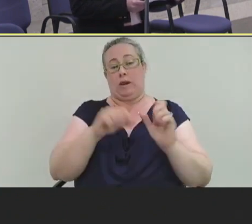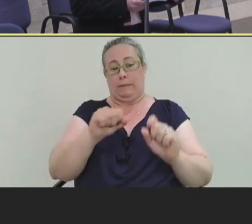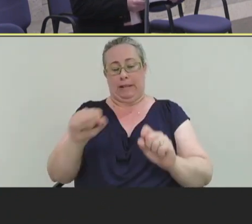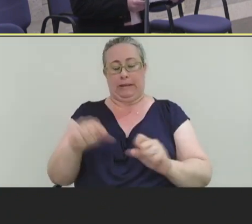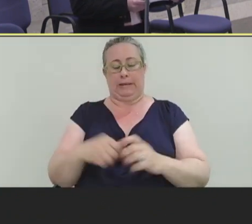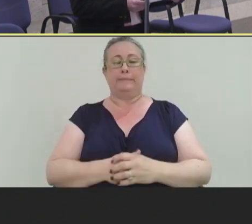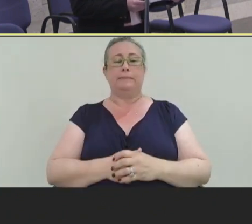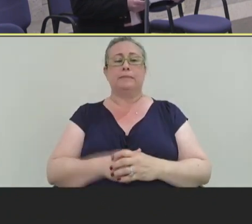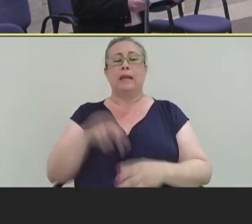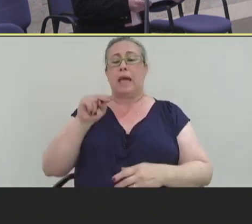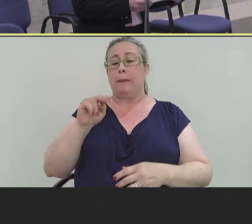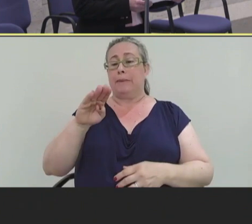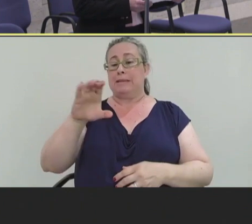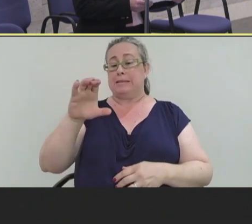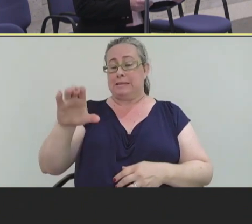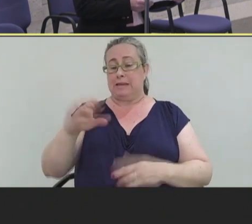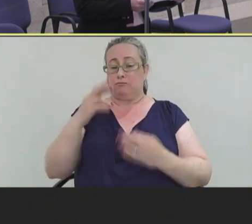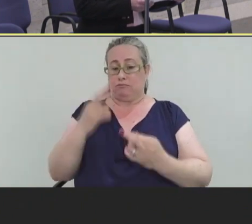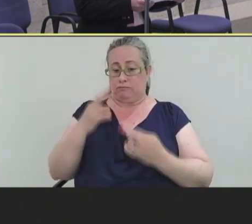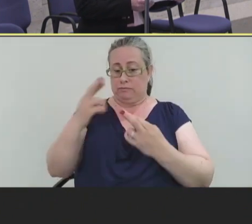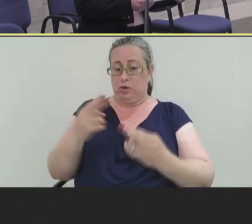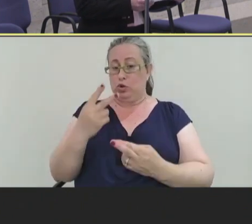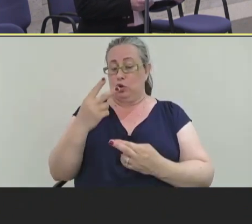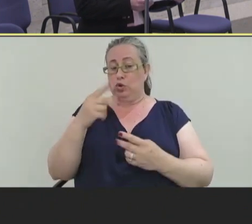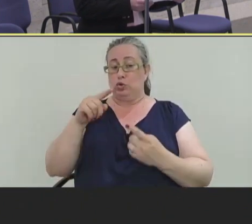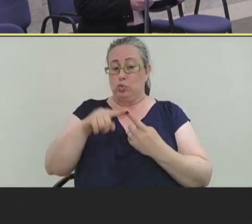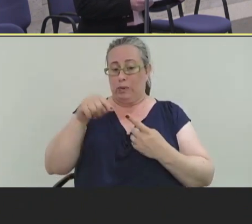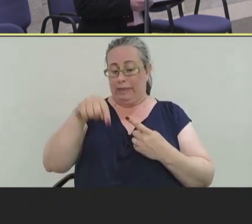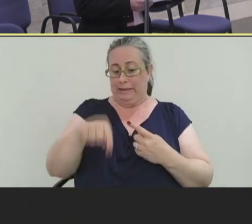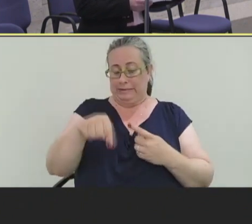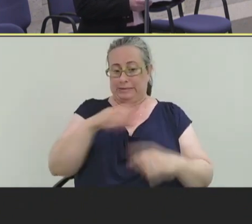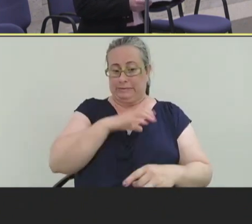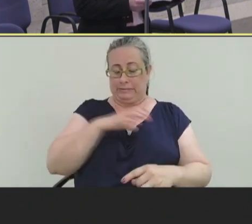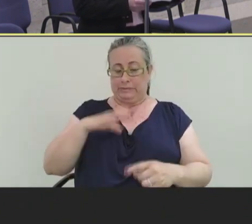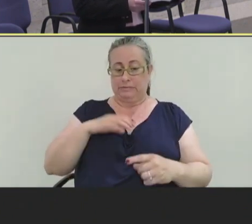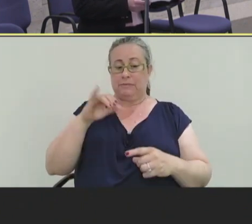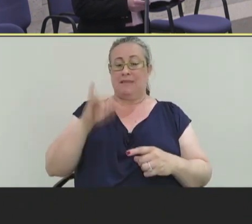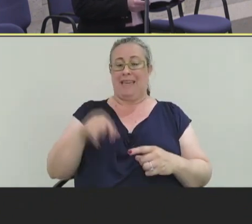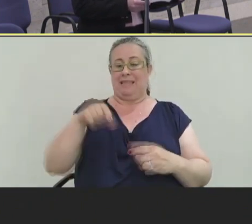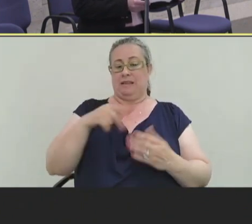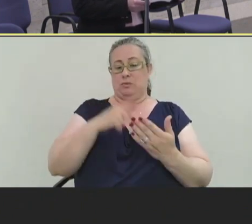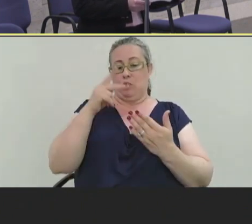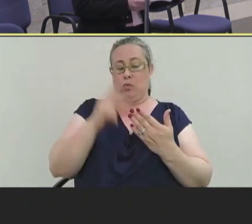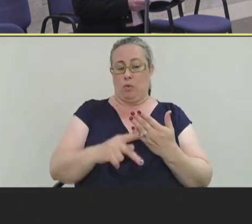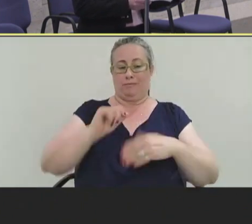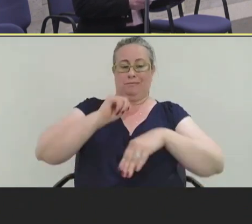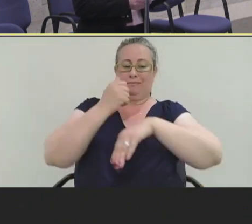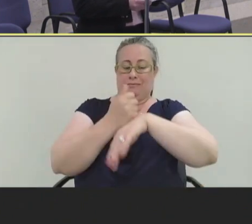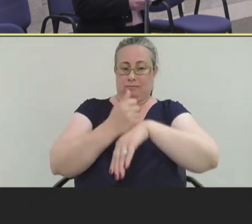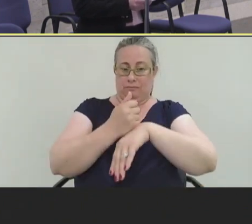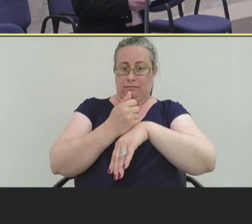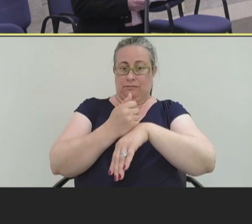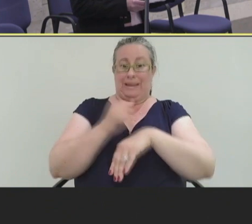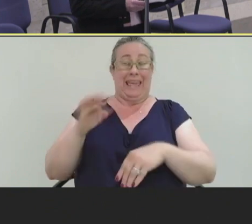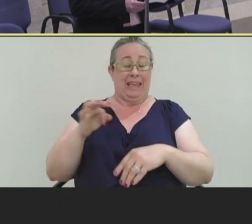NBCC recommends to this committee that this program establish, if it so chooses to pursue